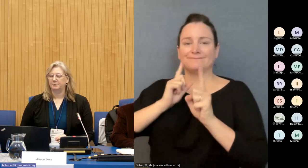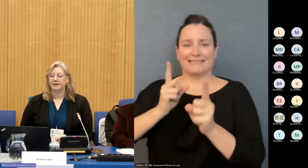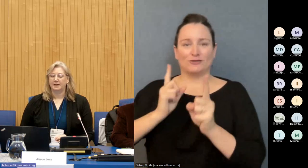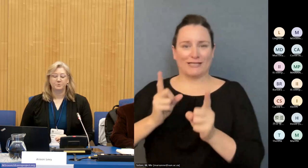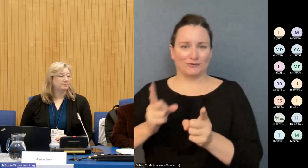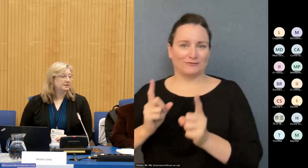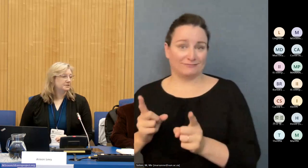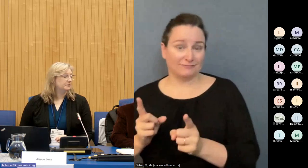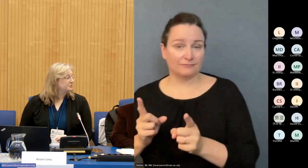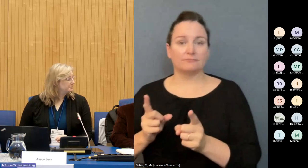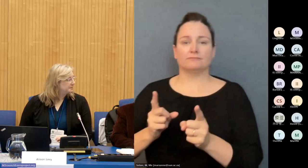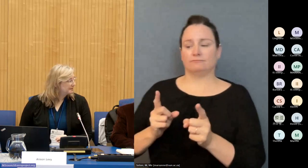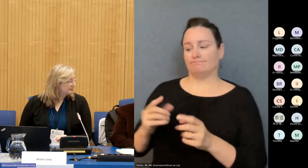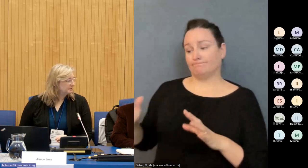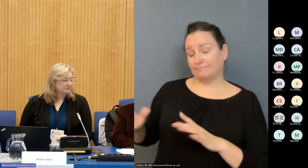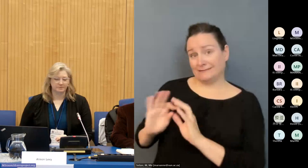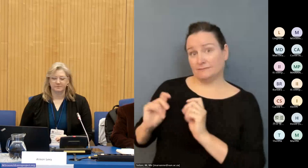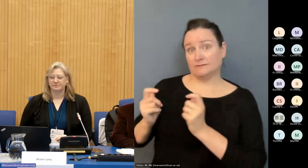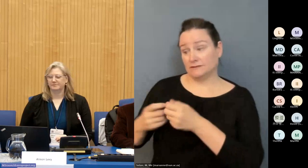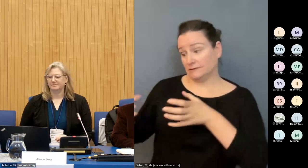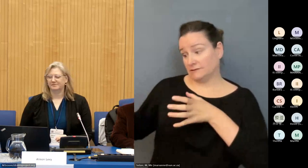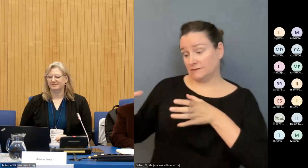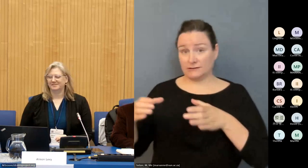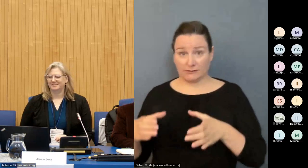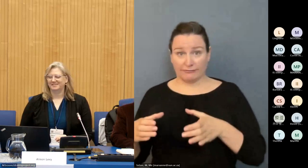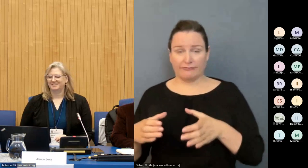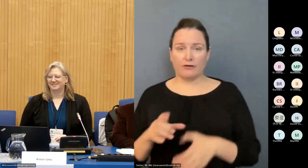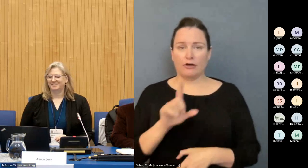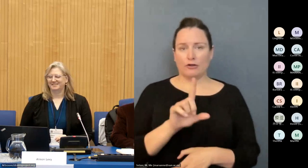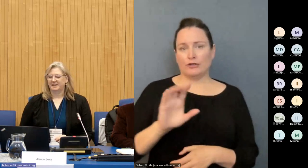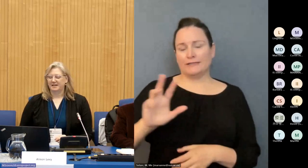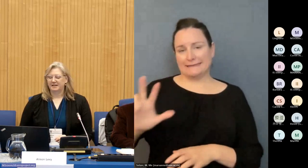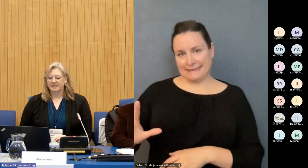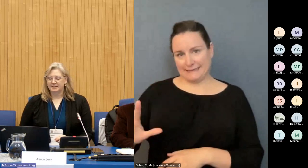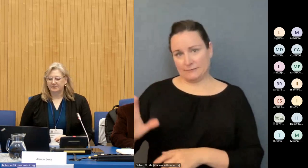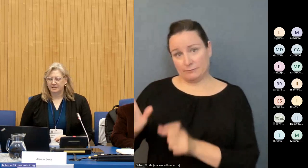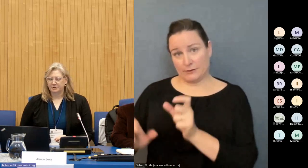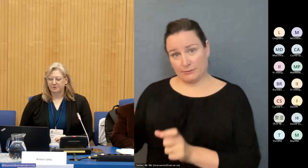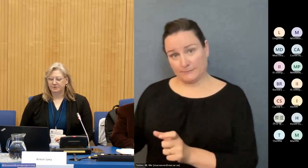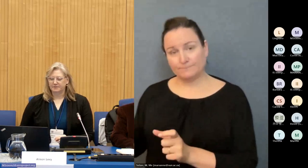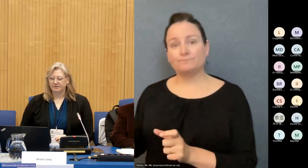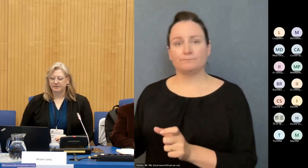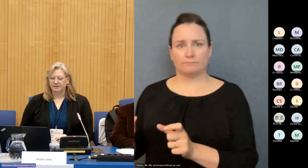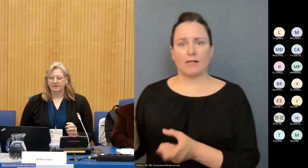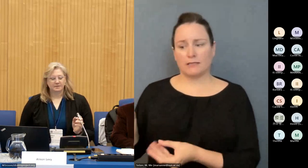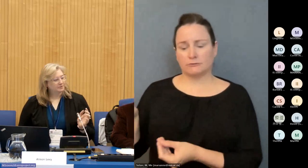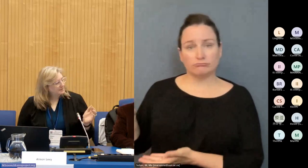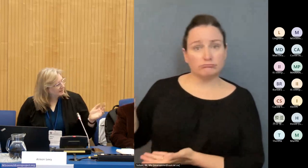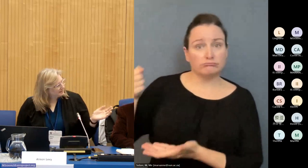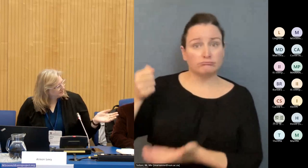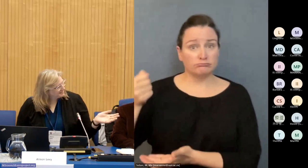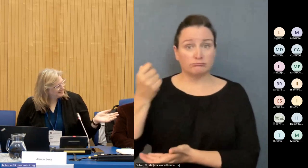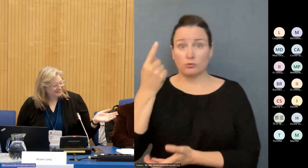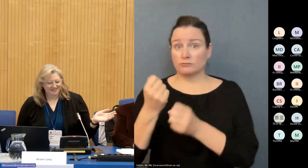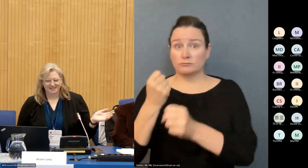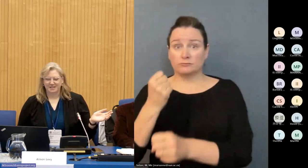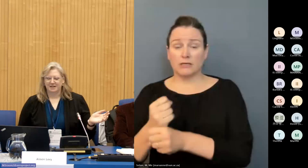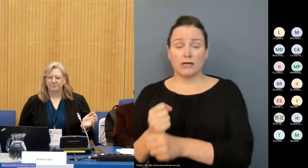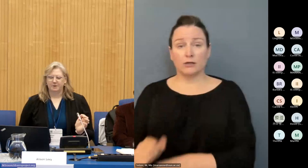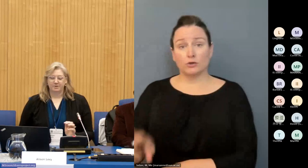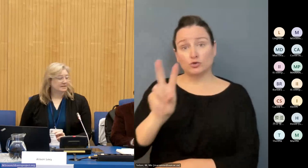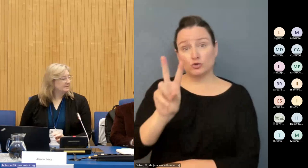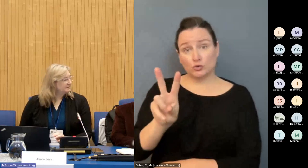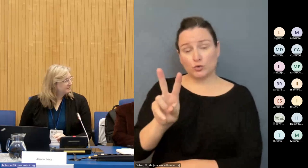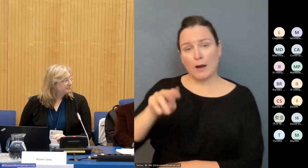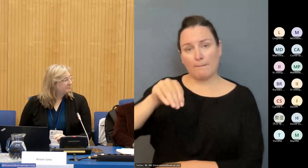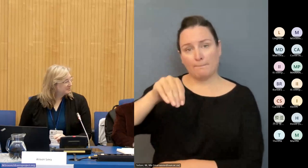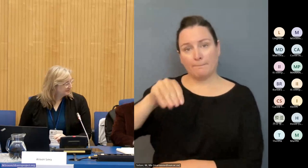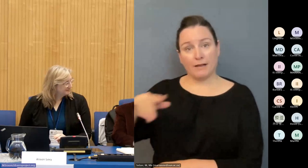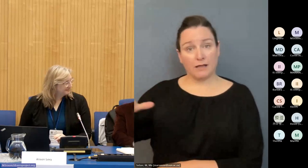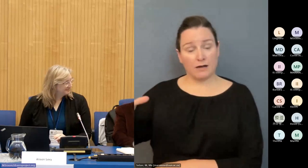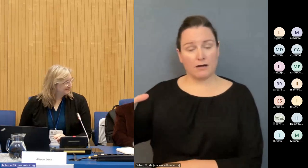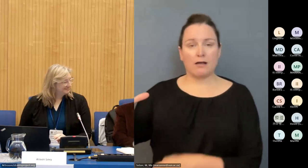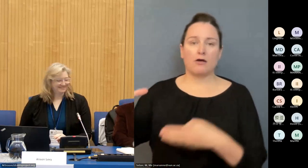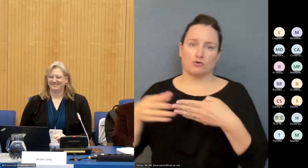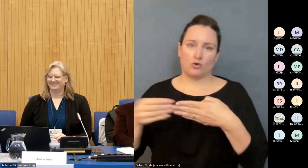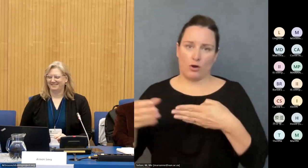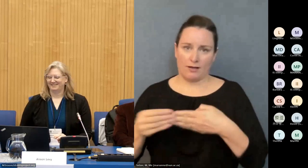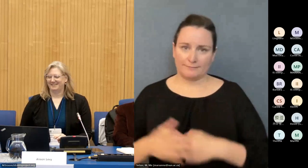with annual budget of $2 million. Next, I will introduce, to his left, a speaker from Brazil.